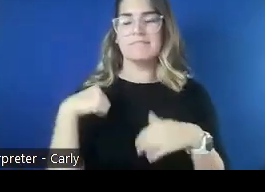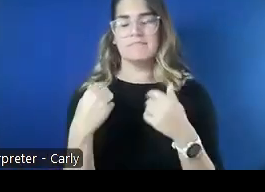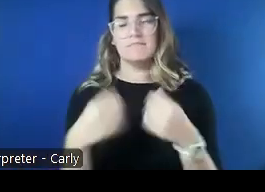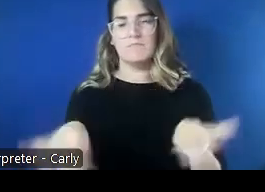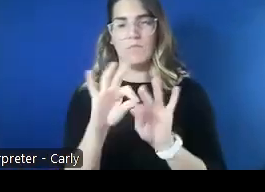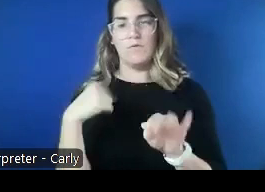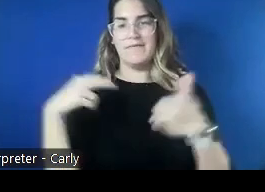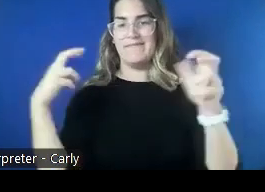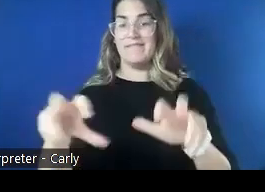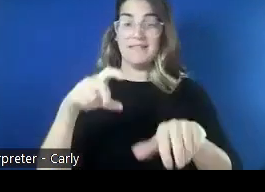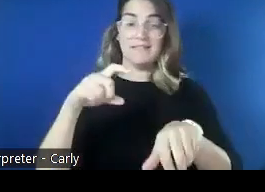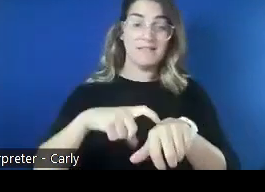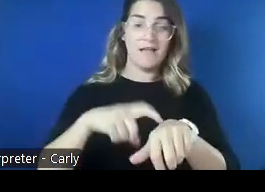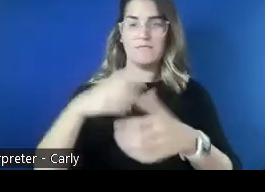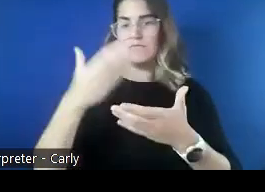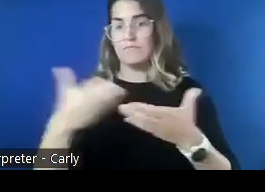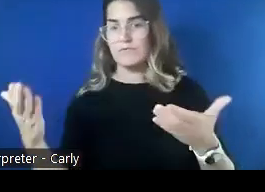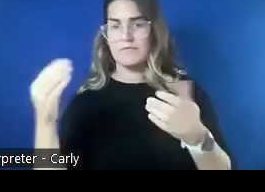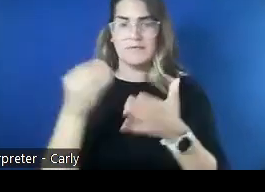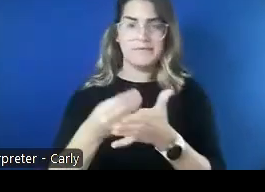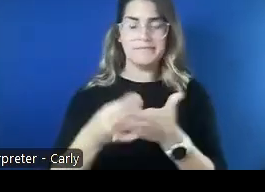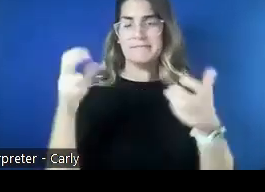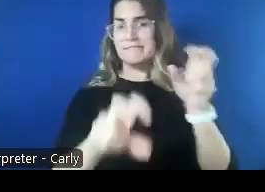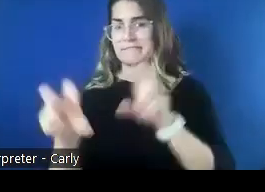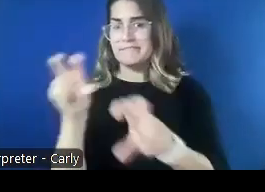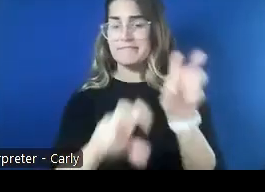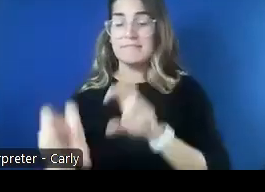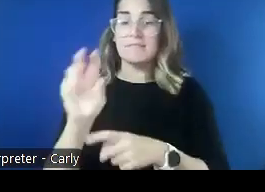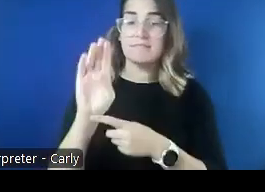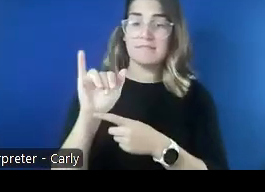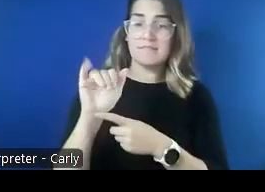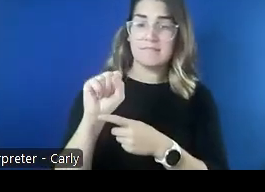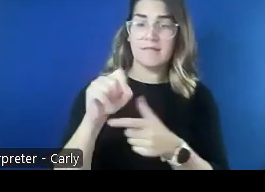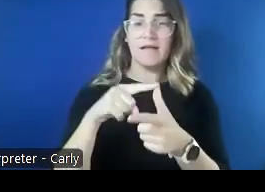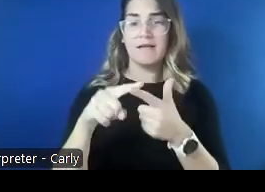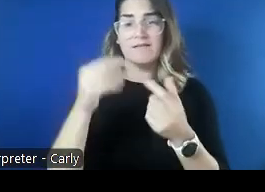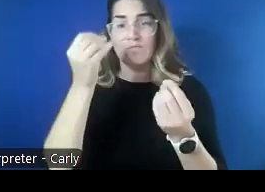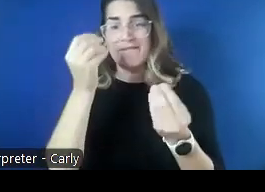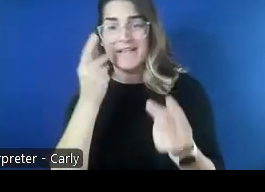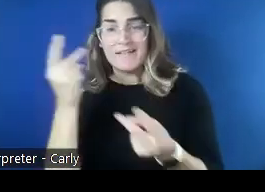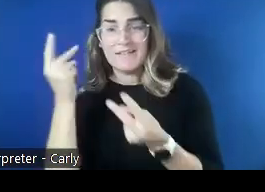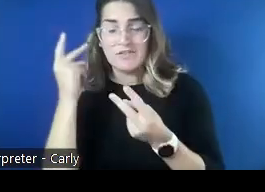into reflection identifying bias addressing barriers and preventing systems of Oppression